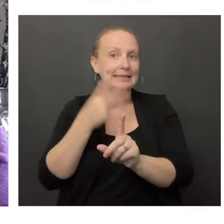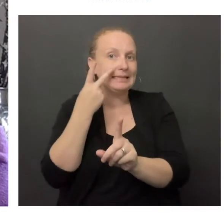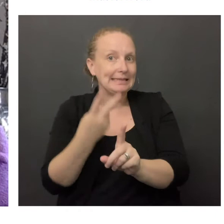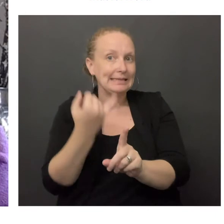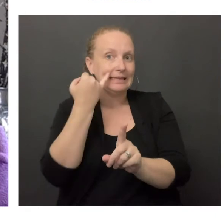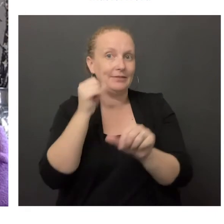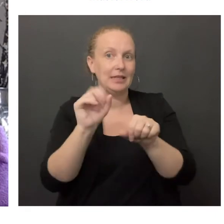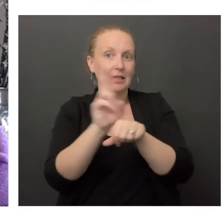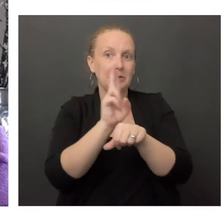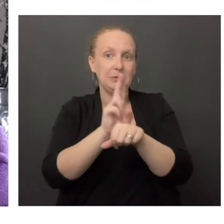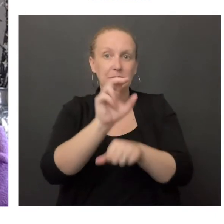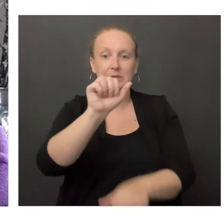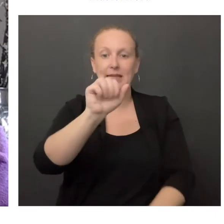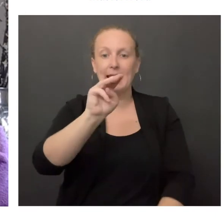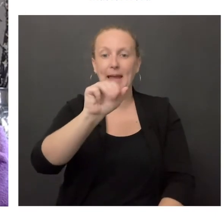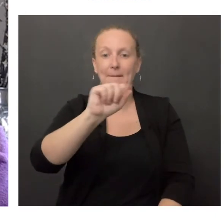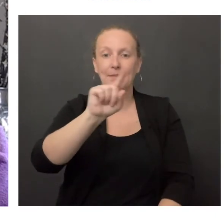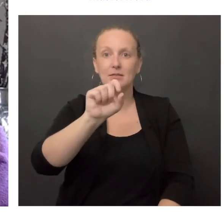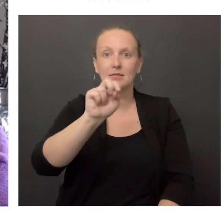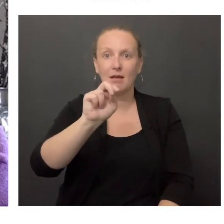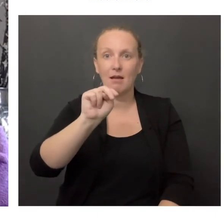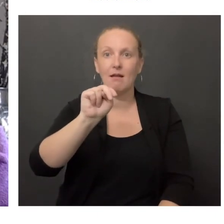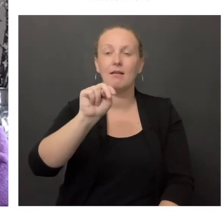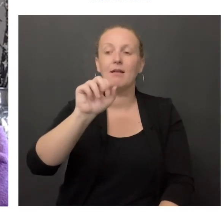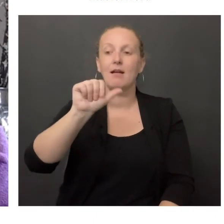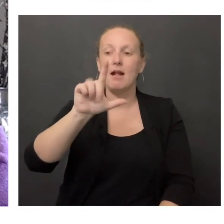Uh, um, and possibly adding you know, language